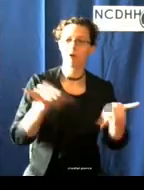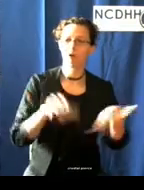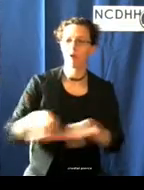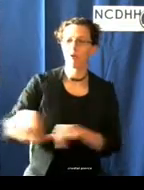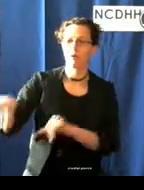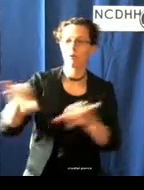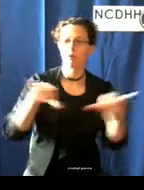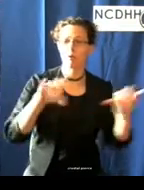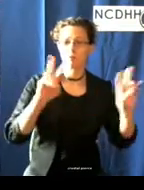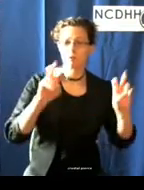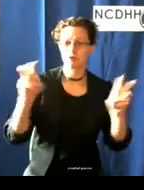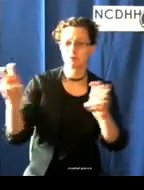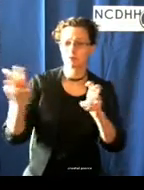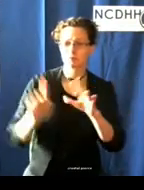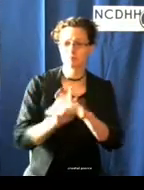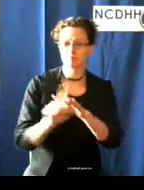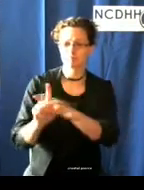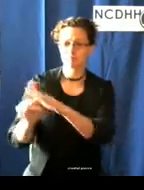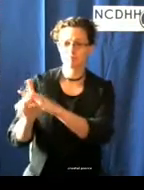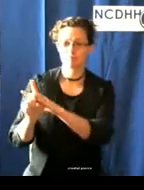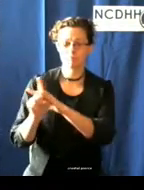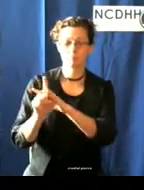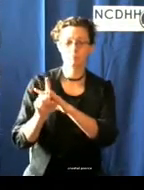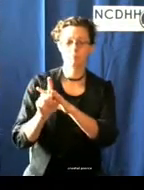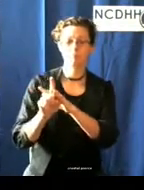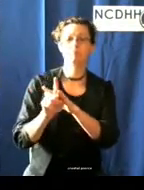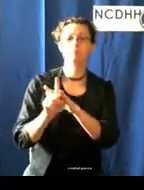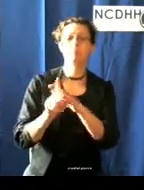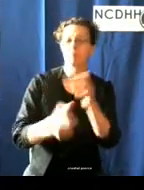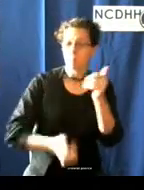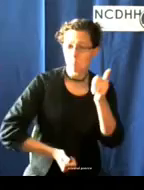THE MAJORITY OF THE INFORMATION I WILL BE COVERING WILL BE FOUND